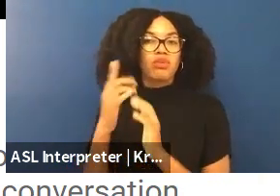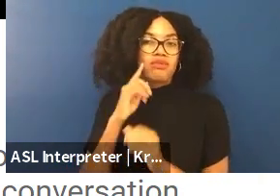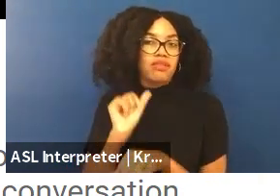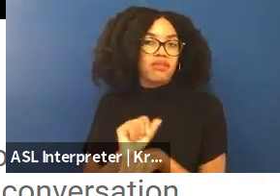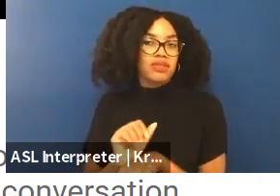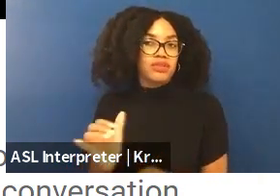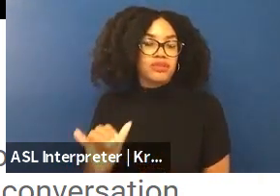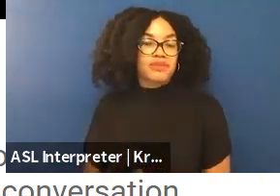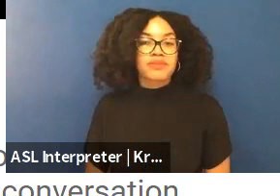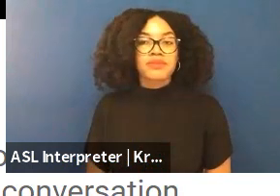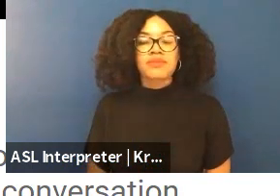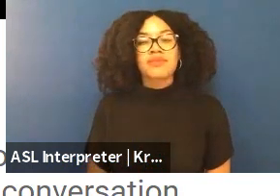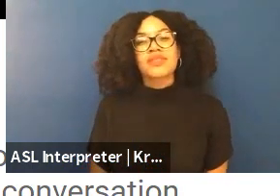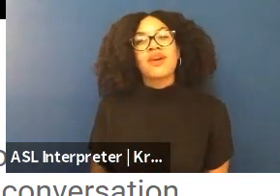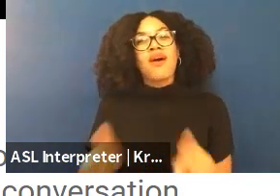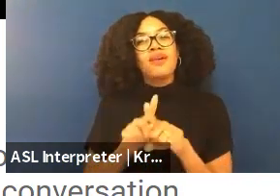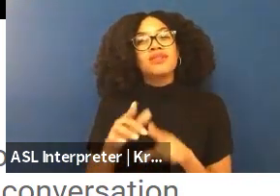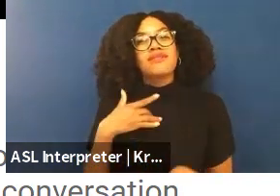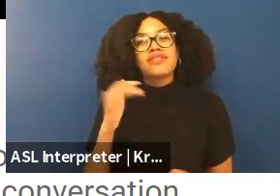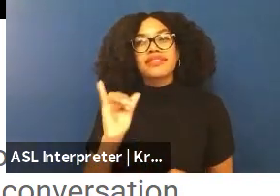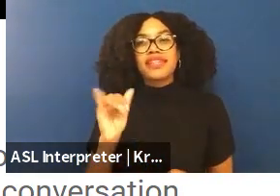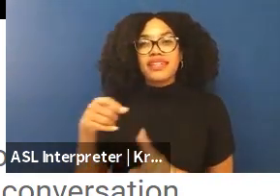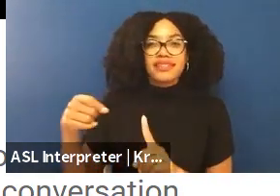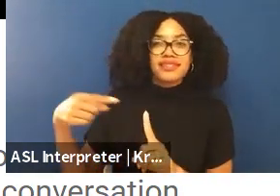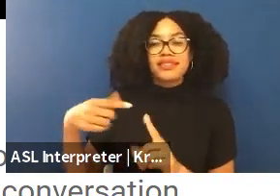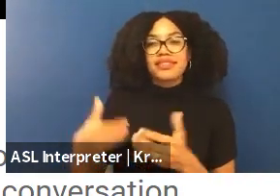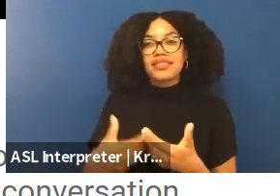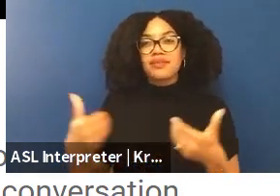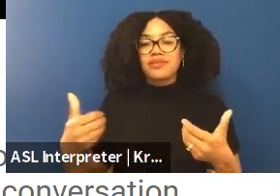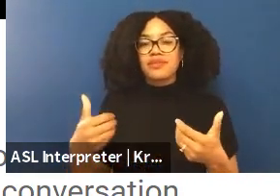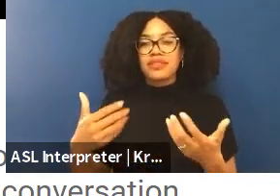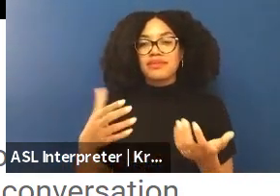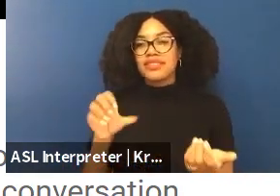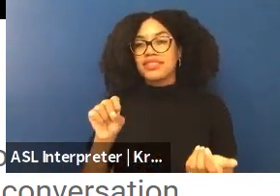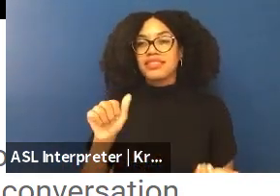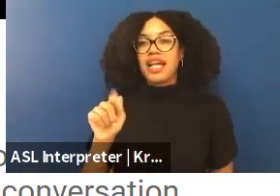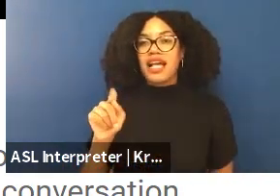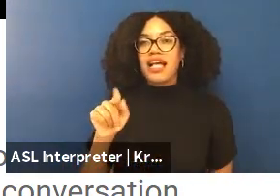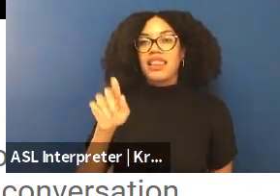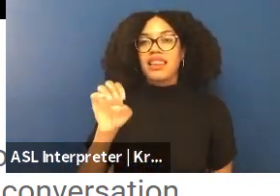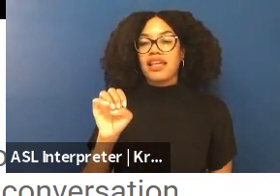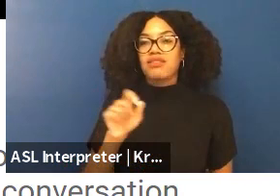like a satellite writing center within schools. [Janine] Yeah, I think the faculty working